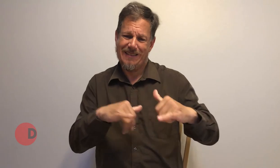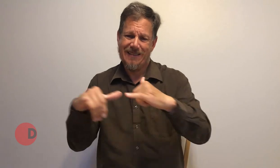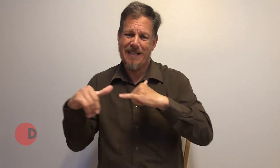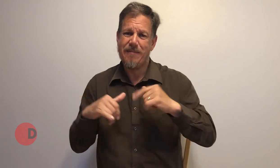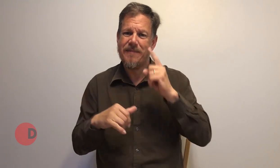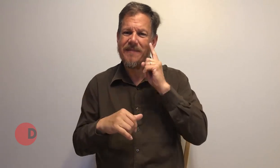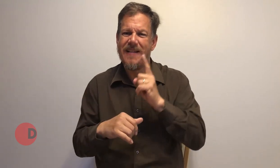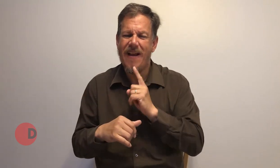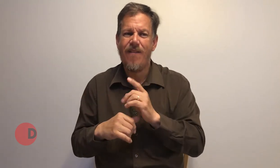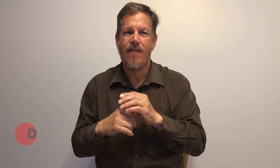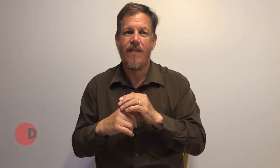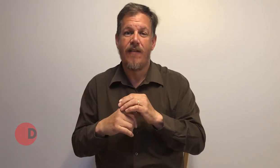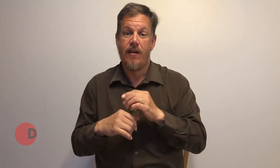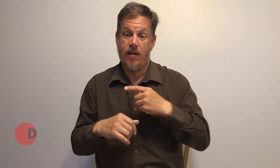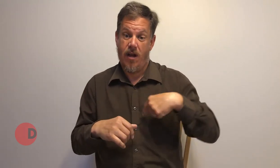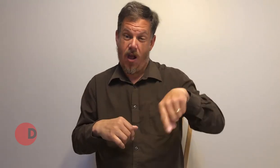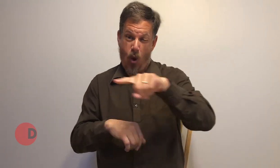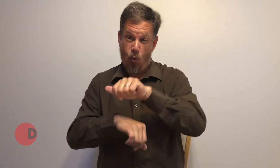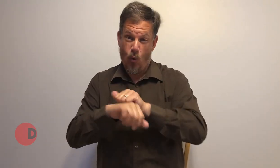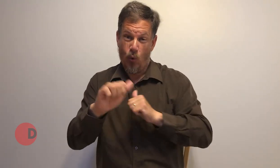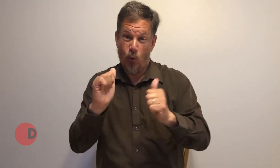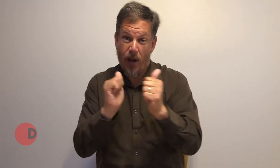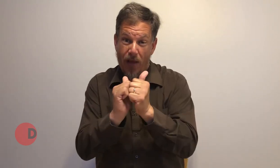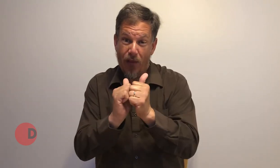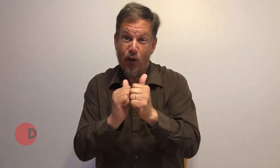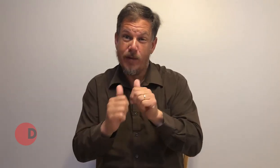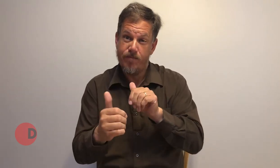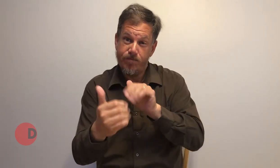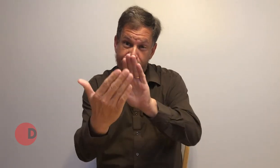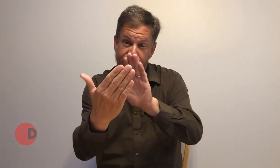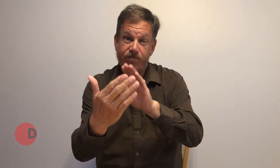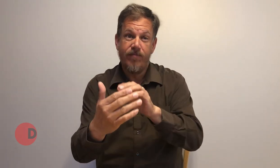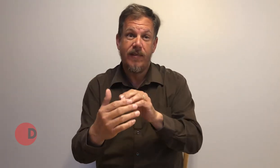work together to approach and resolve issues to improve